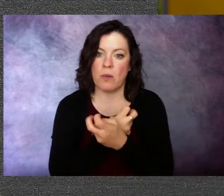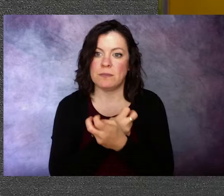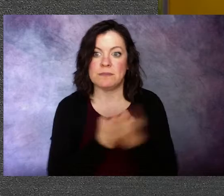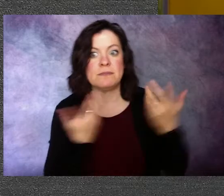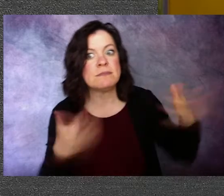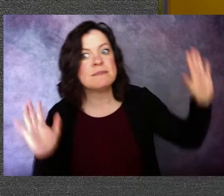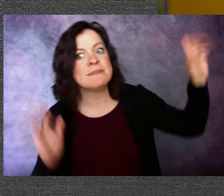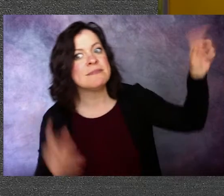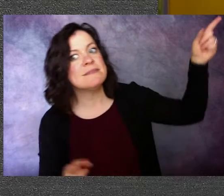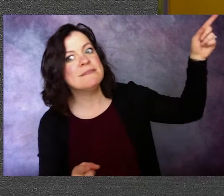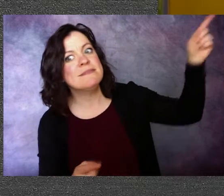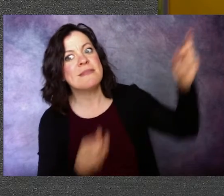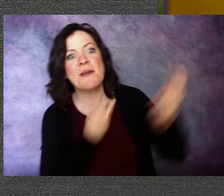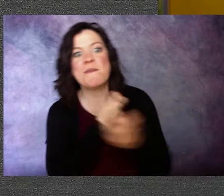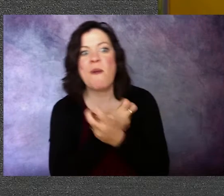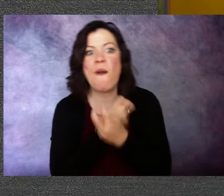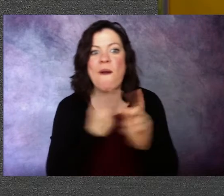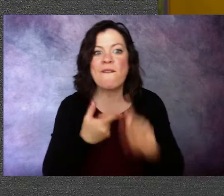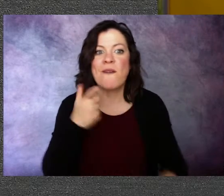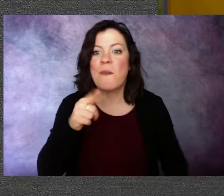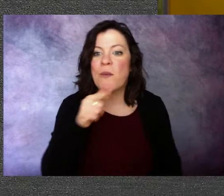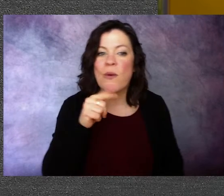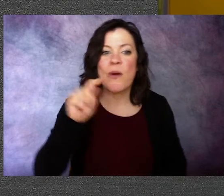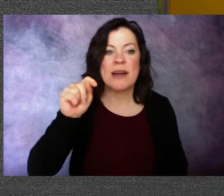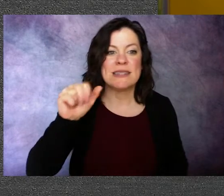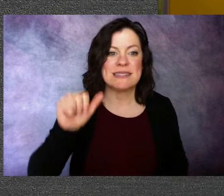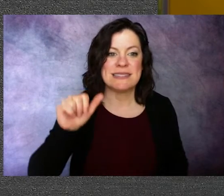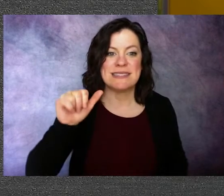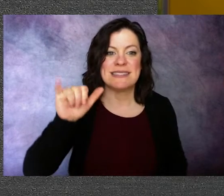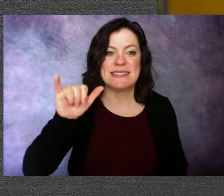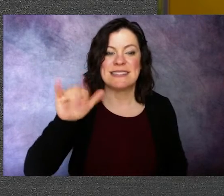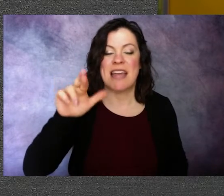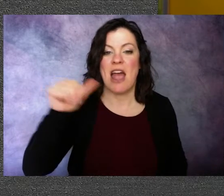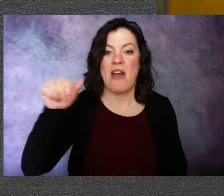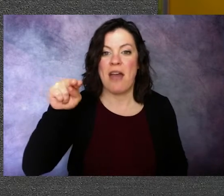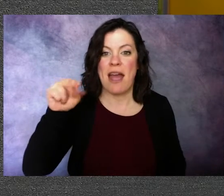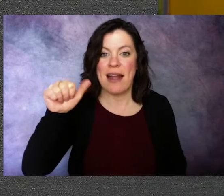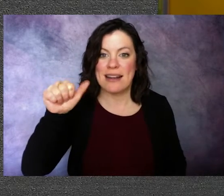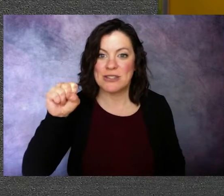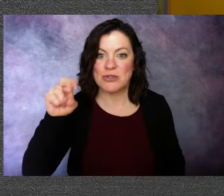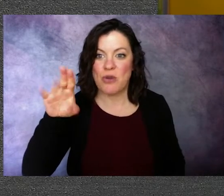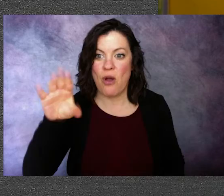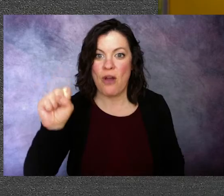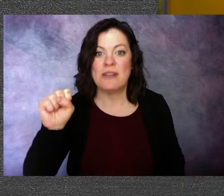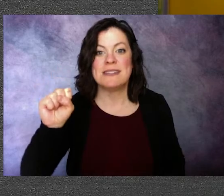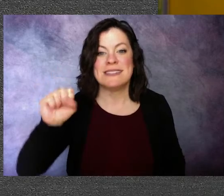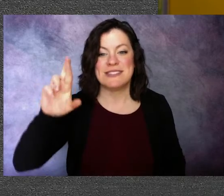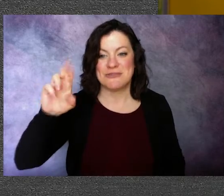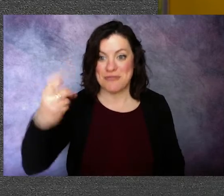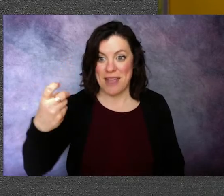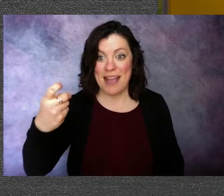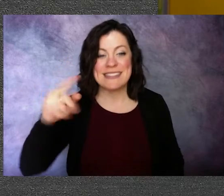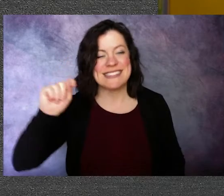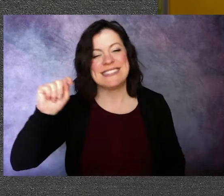"These are the bones of the Tyrannosaurus Rex." Look how large this is compared to the people.